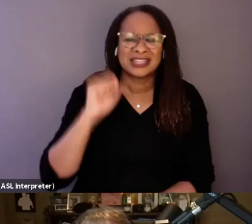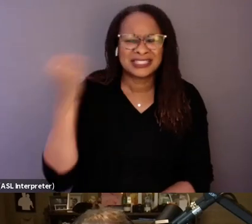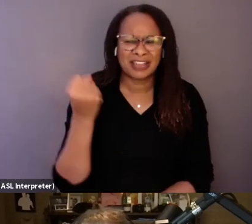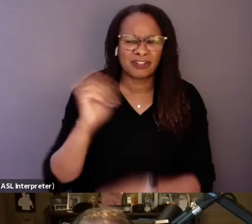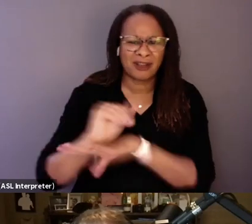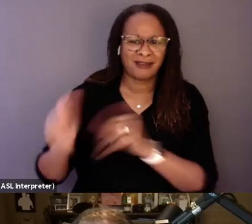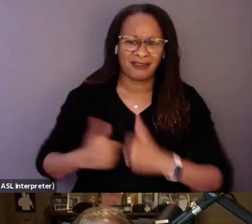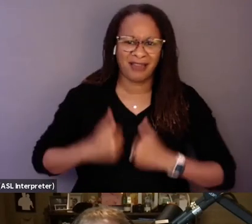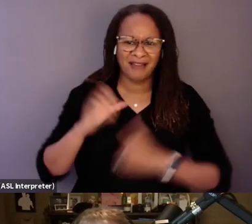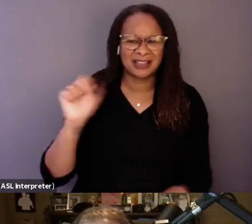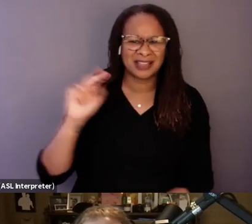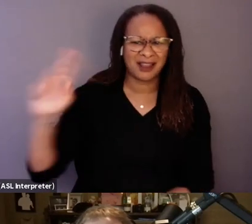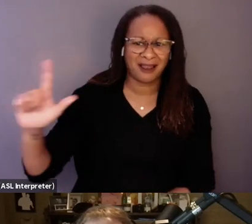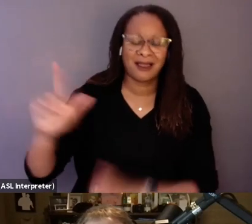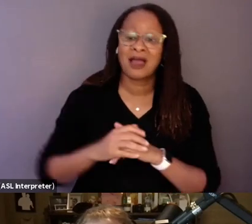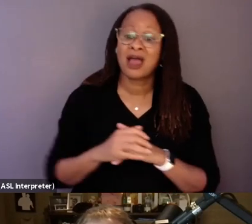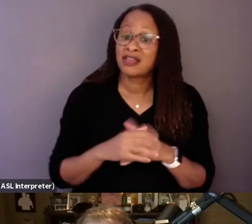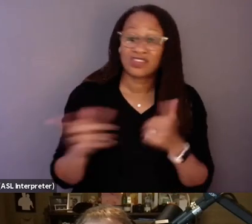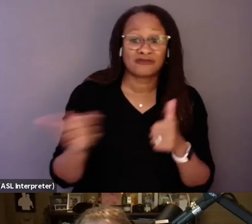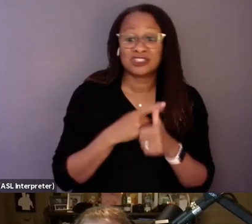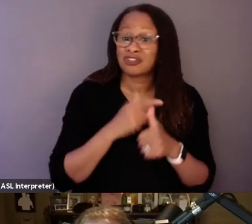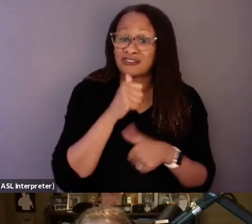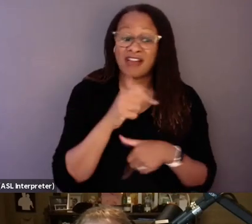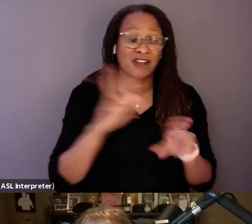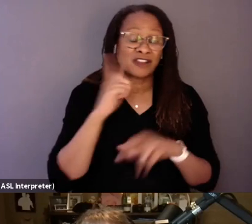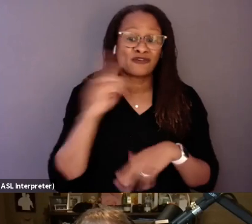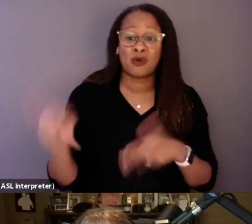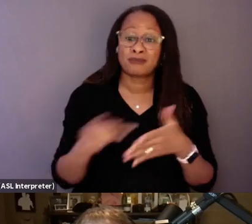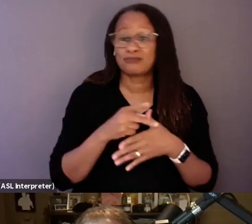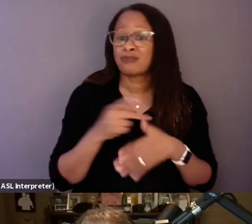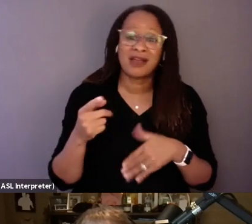the original prime not ready for prime time players were gathered first